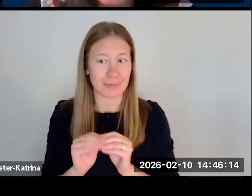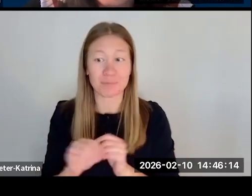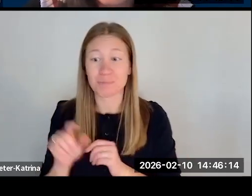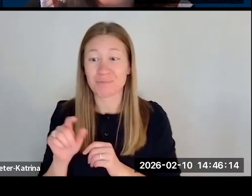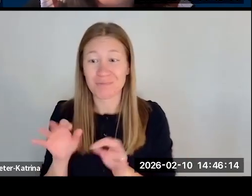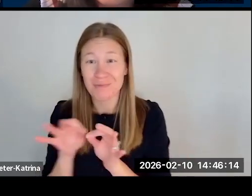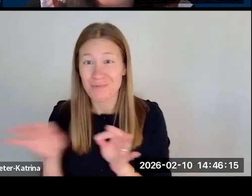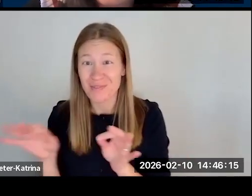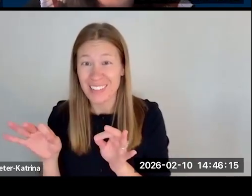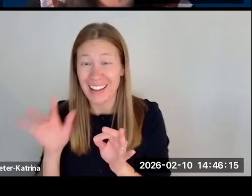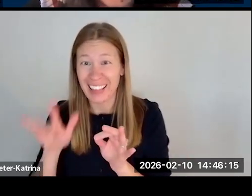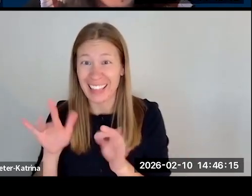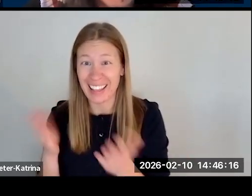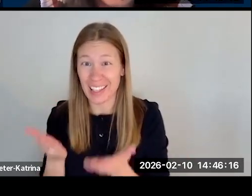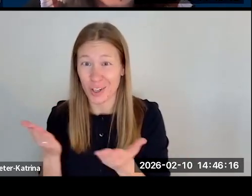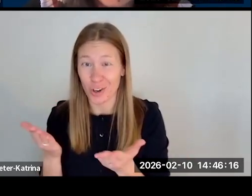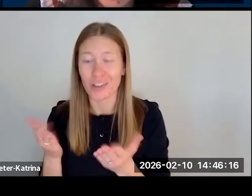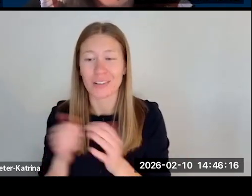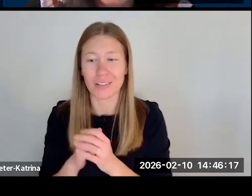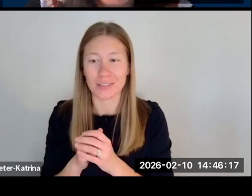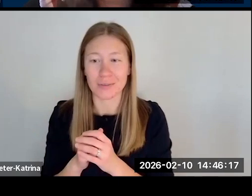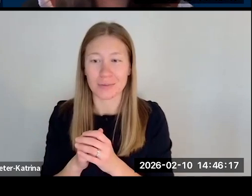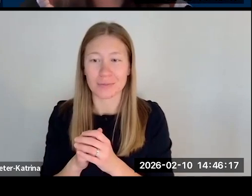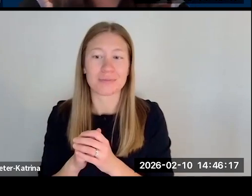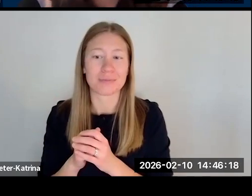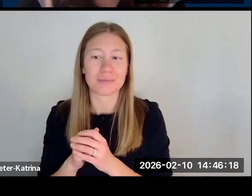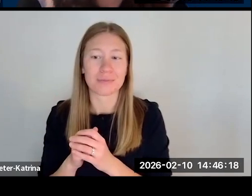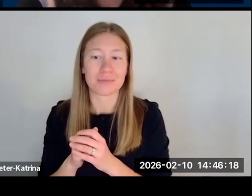text and click edit link,